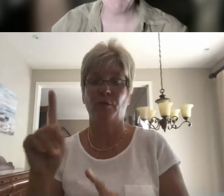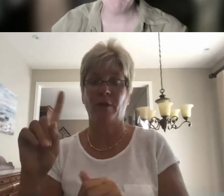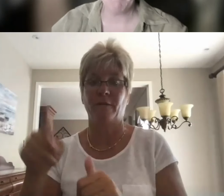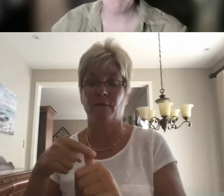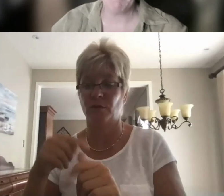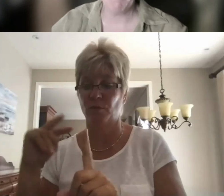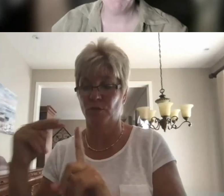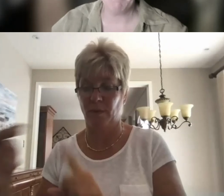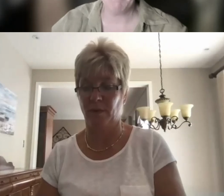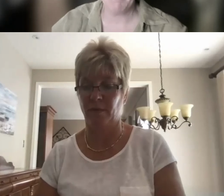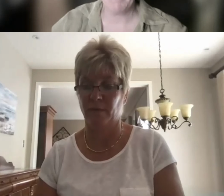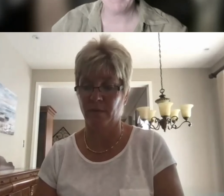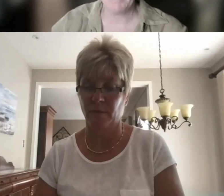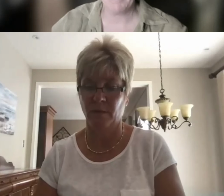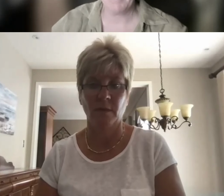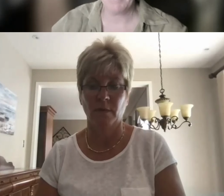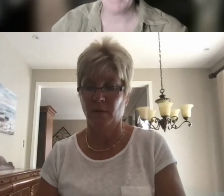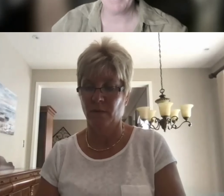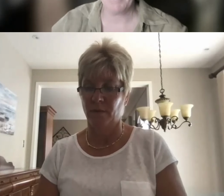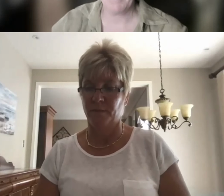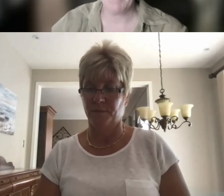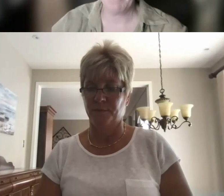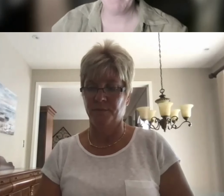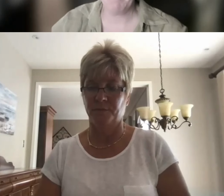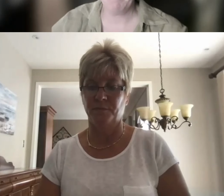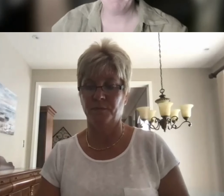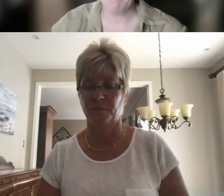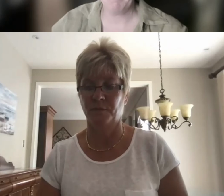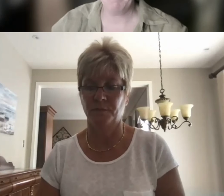Wendy Chisholm: Yeah, absolutely agree.